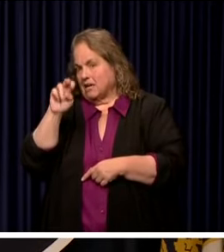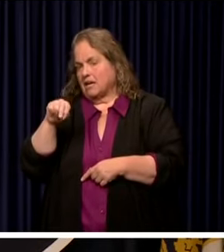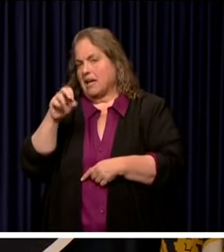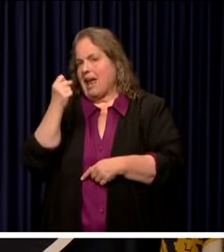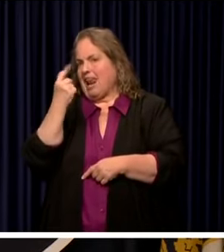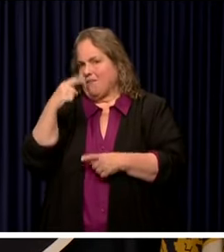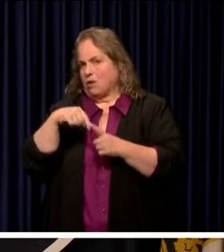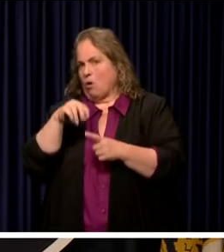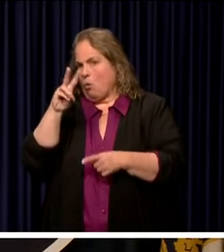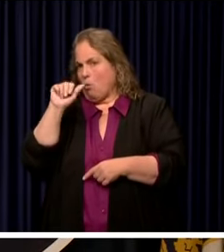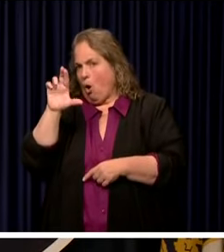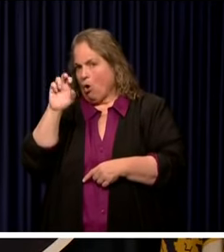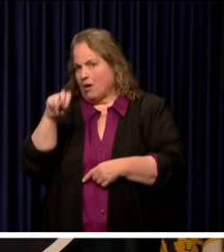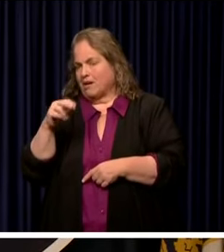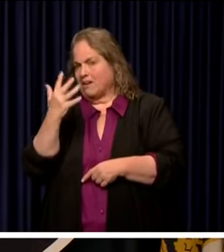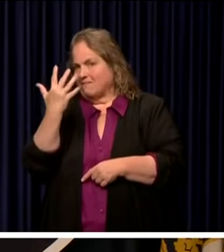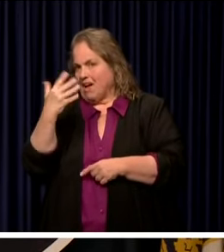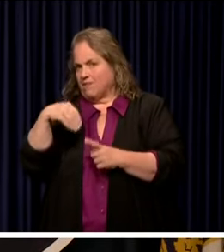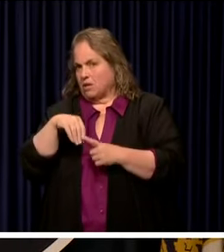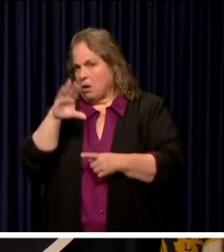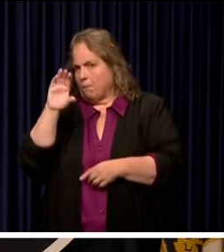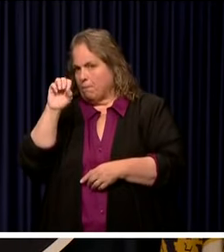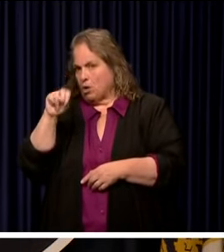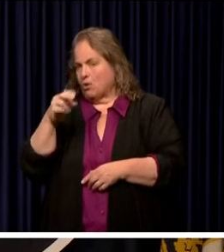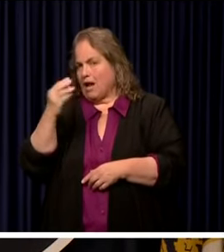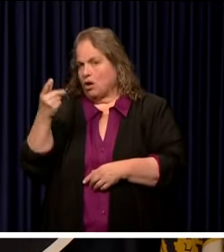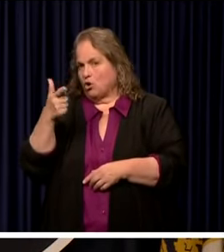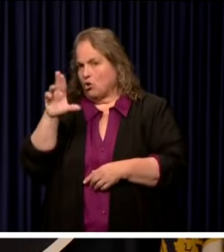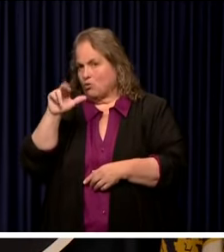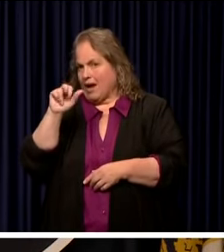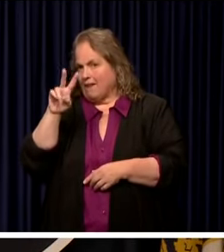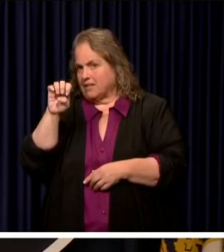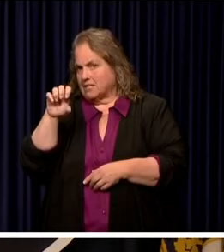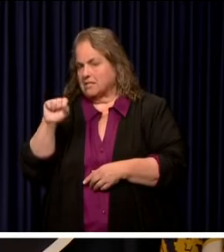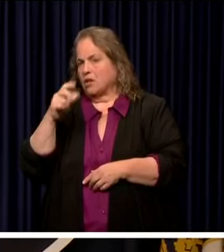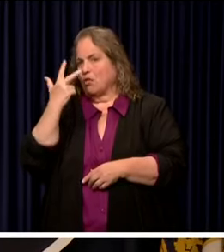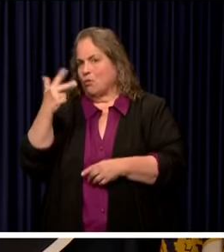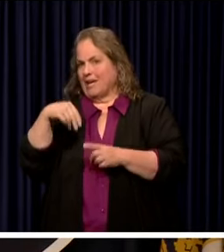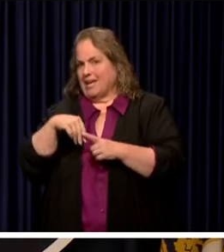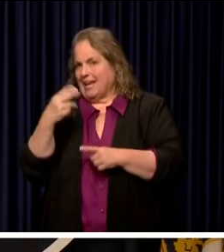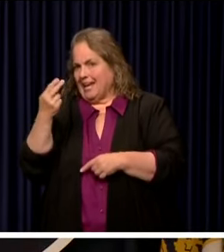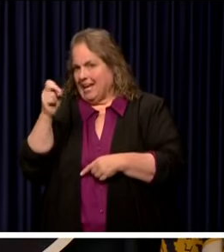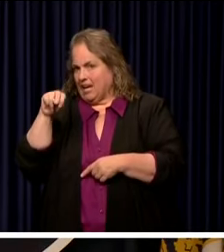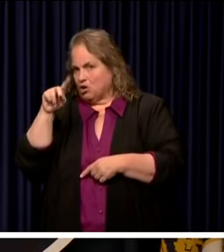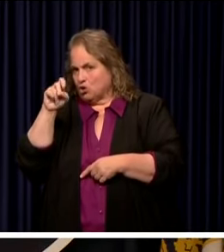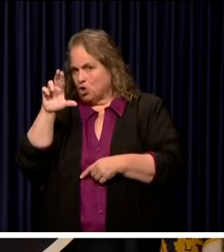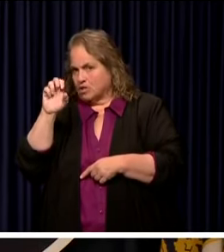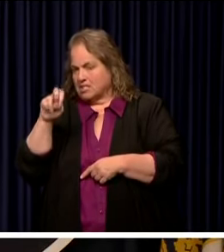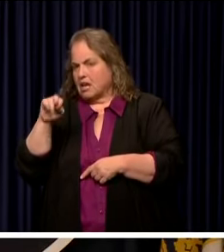LOSS OF PEOPLE. WE MAKING RESULT IN THE LOSS OF PEOPLE.